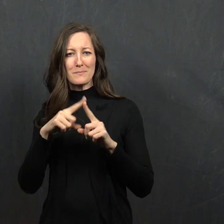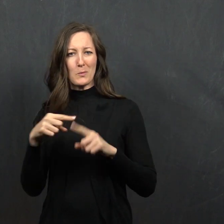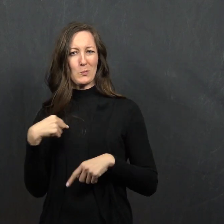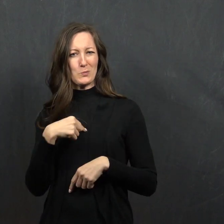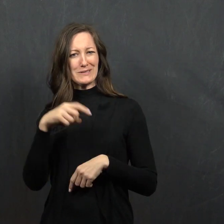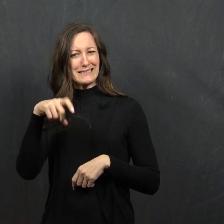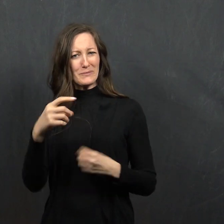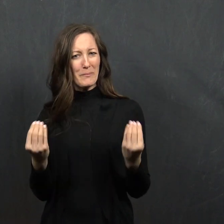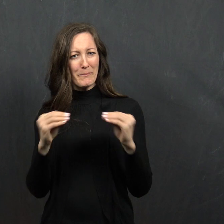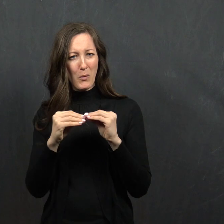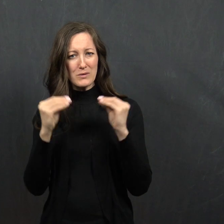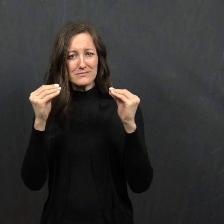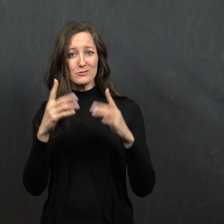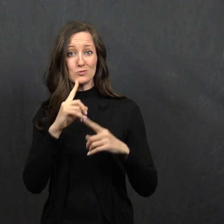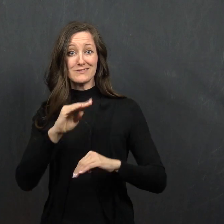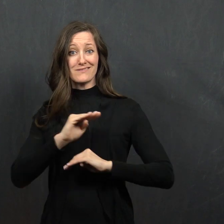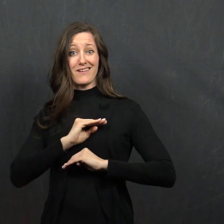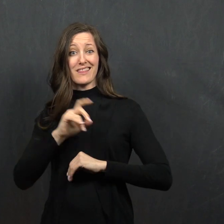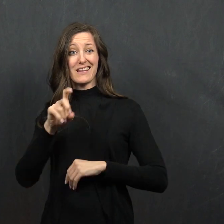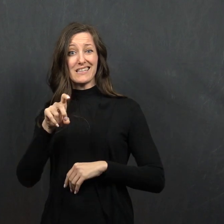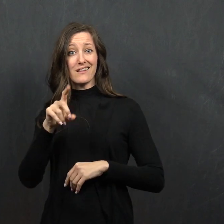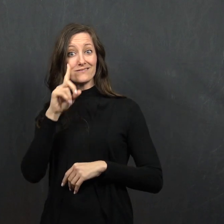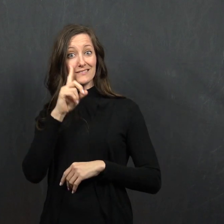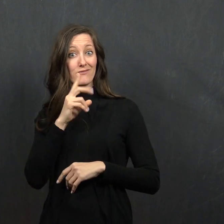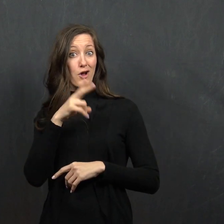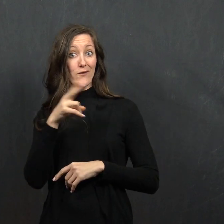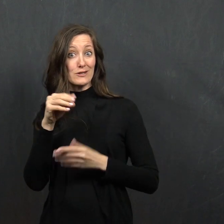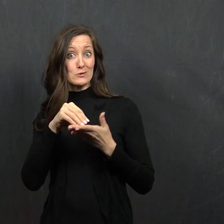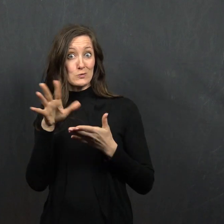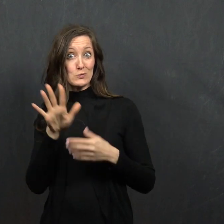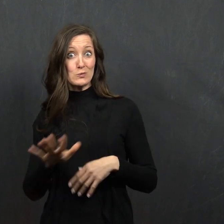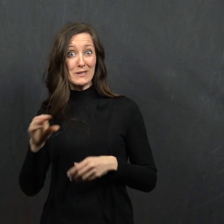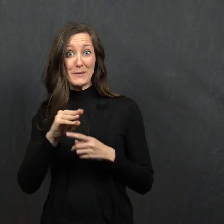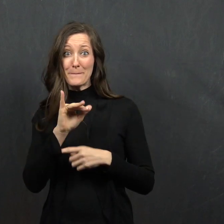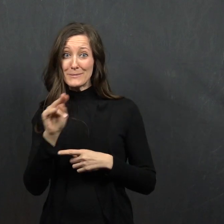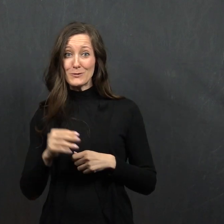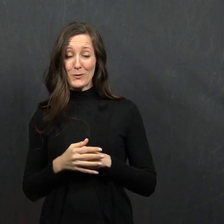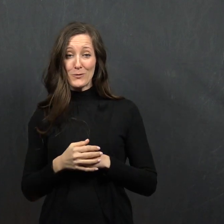but we need more teachers to meet the needs of students who are D/deaf or hard of hearing.